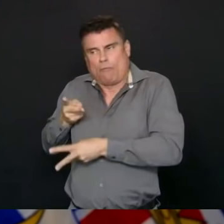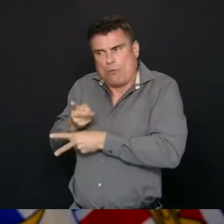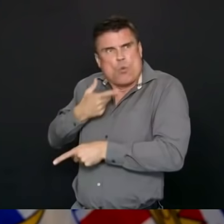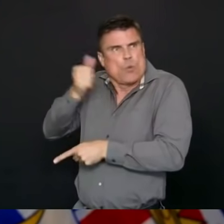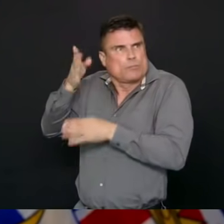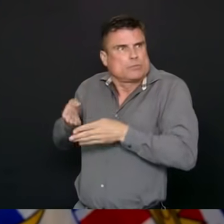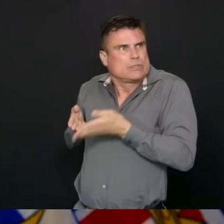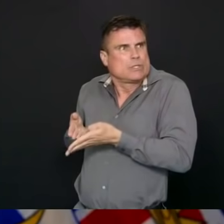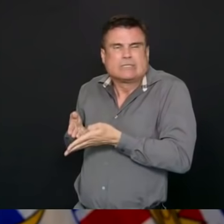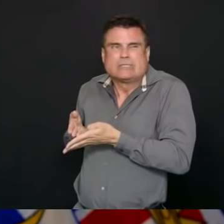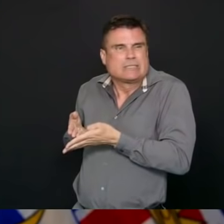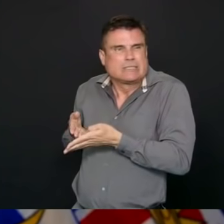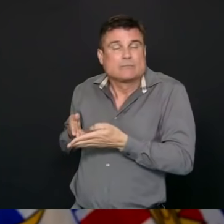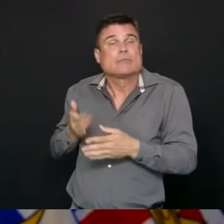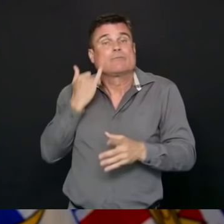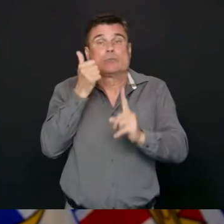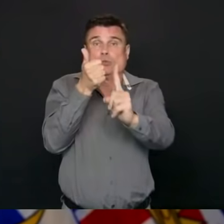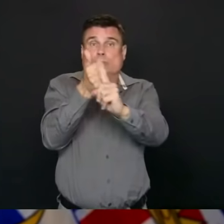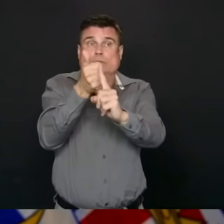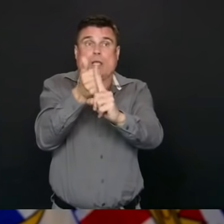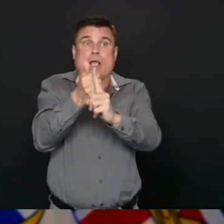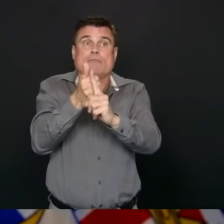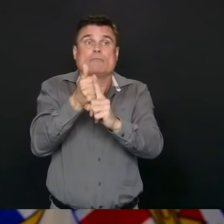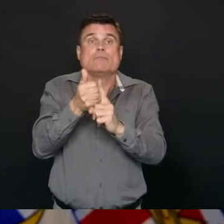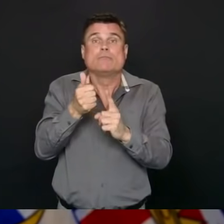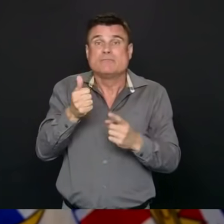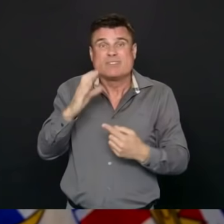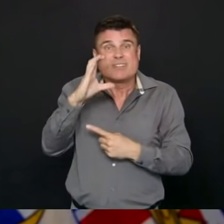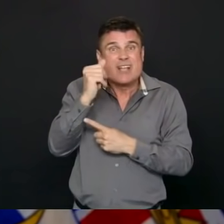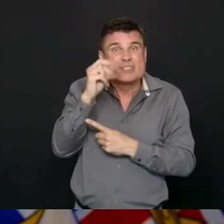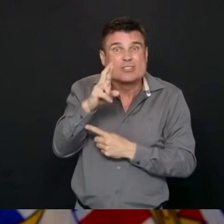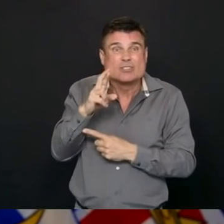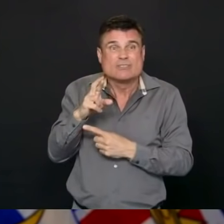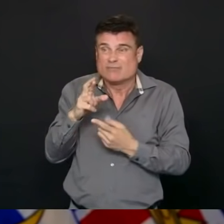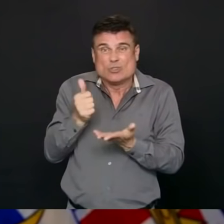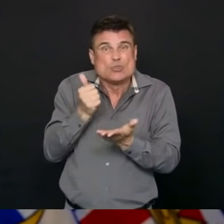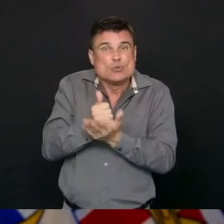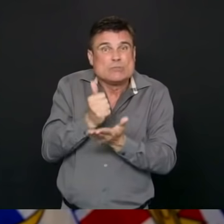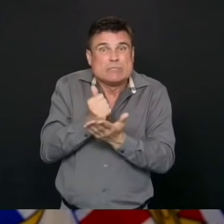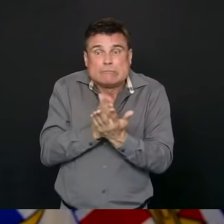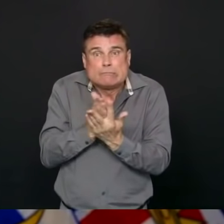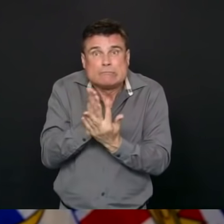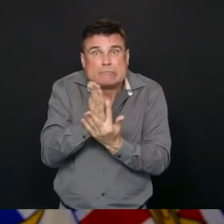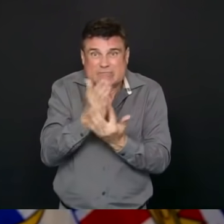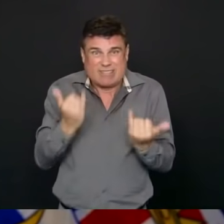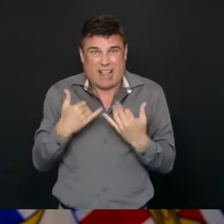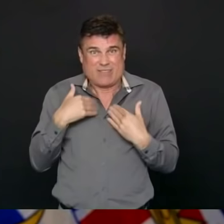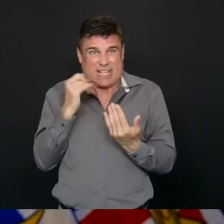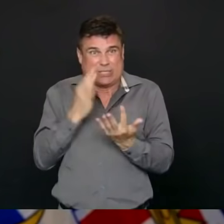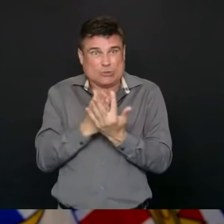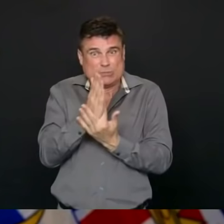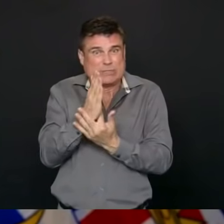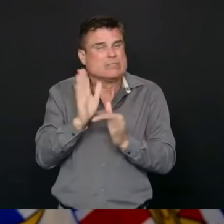has not lessened and you may want to continue the measures